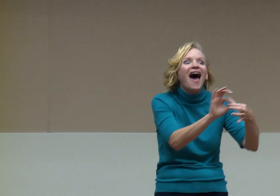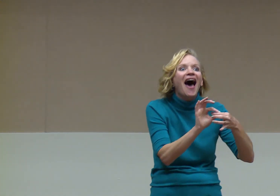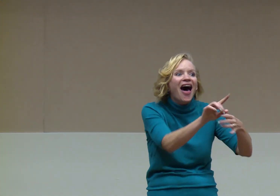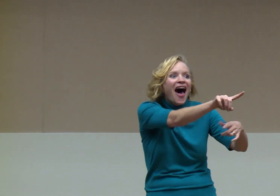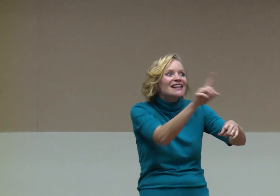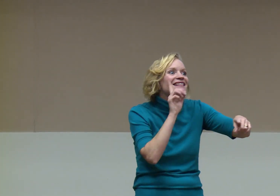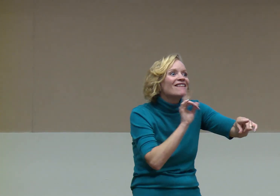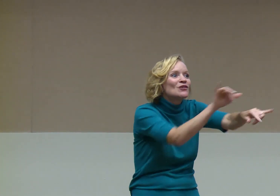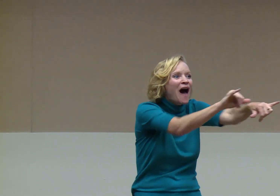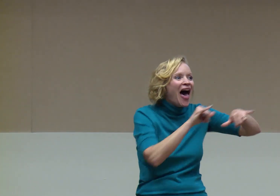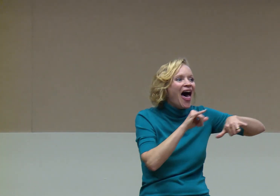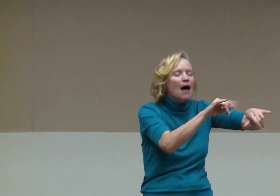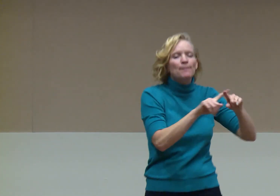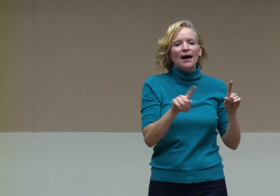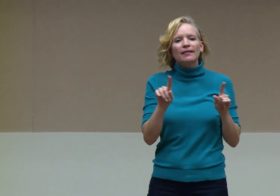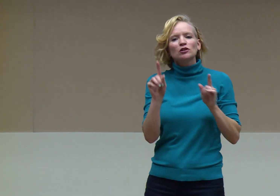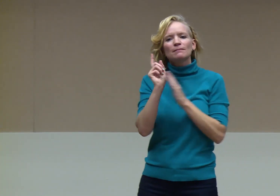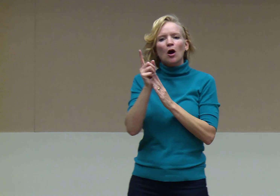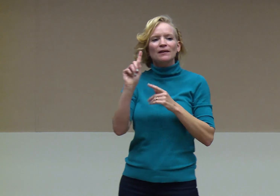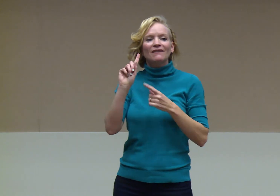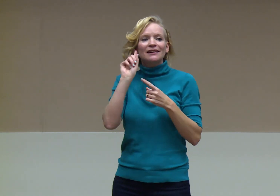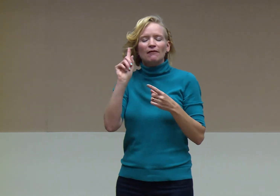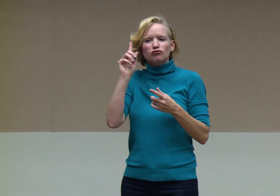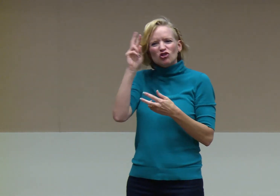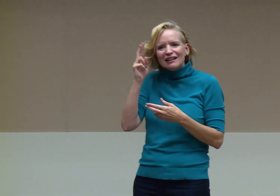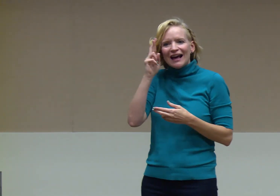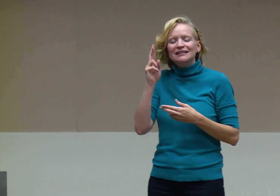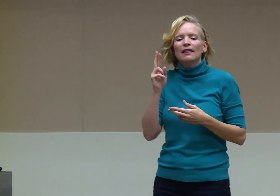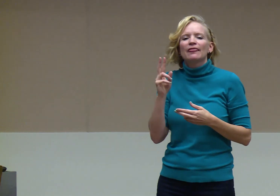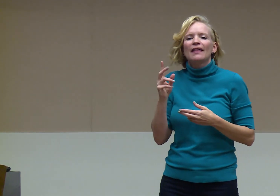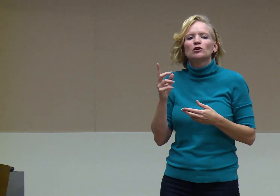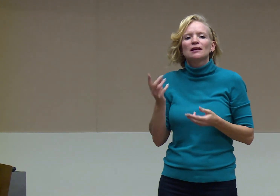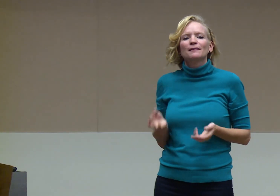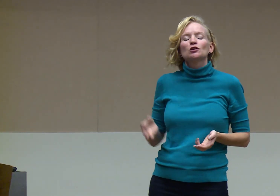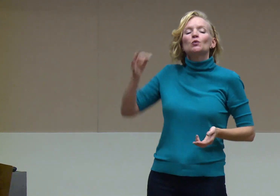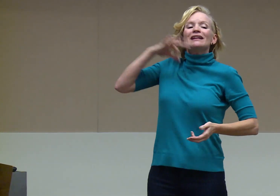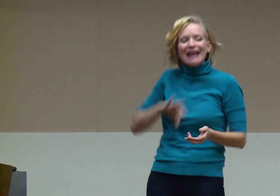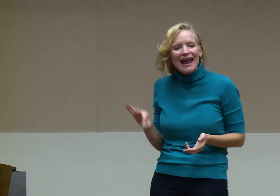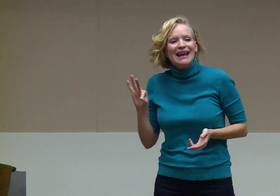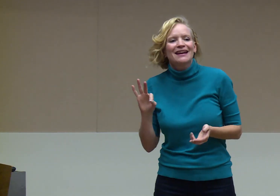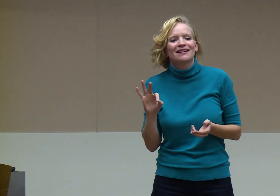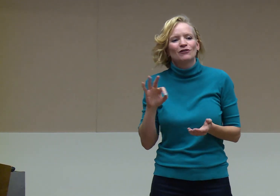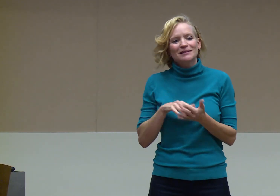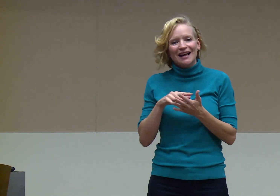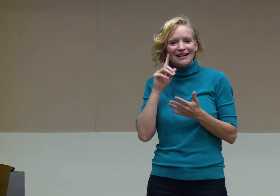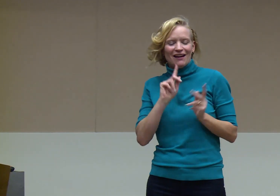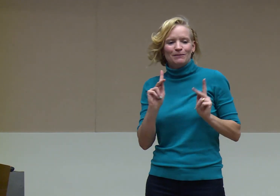"but deaf gain." You know that there are moments of the similarity,